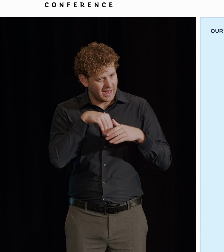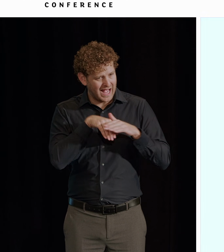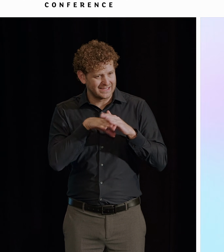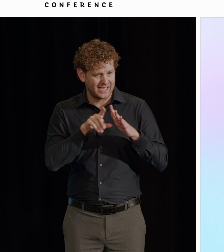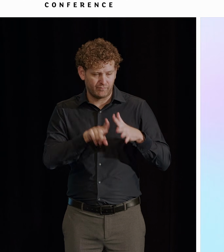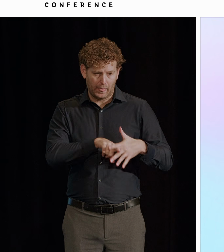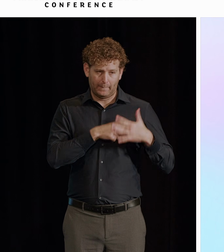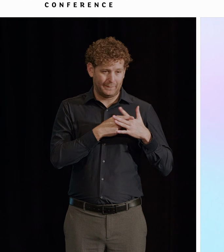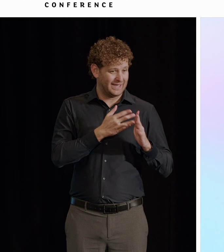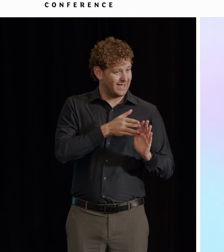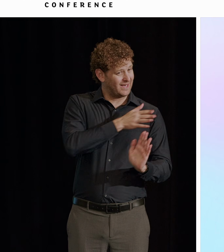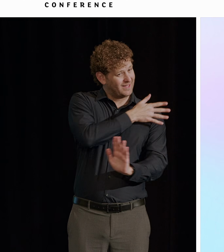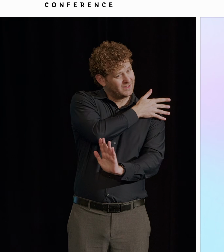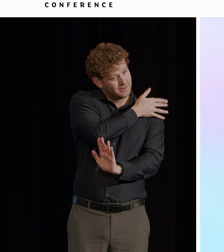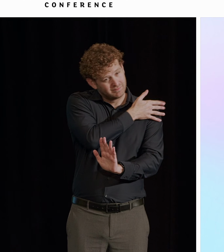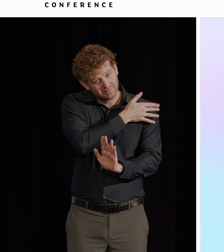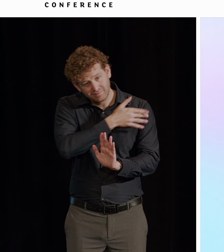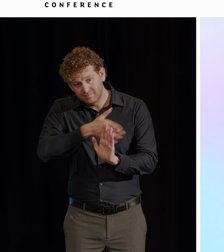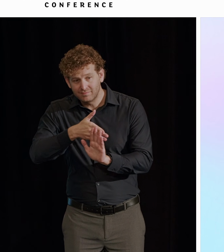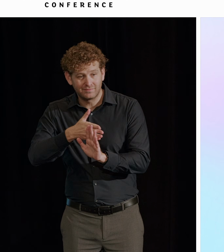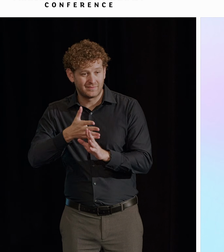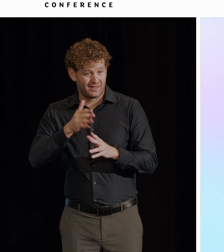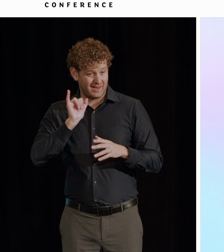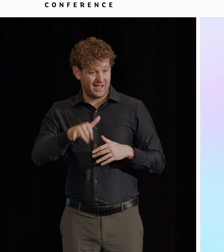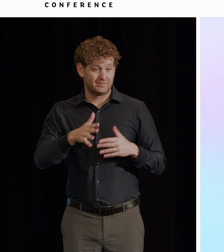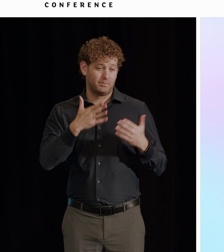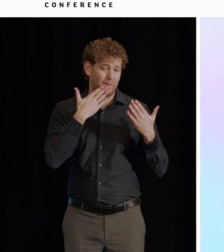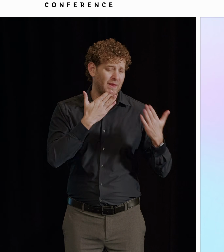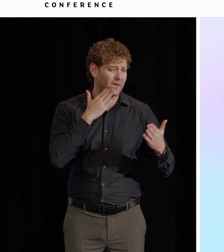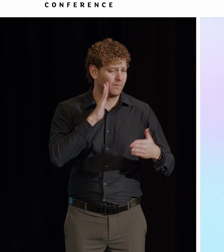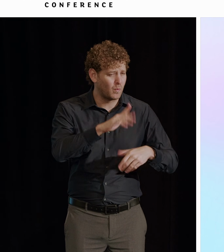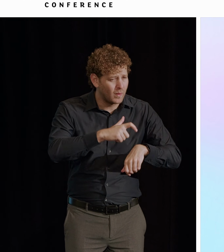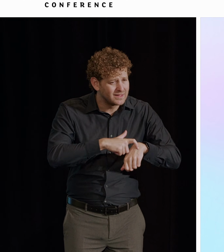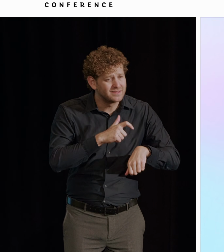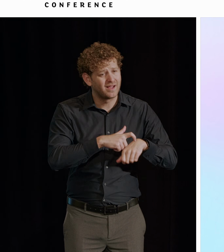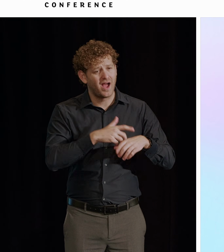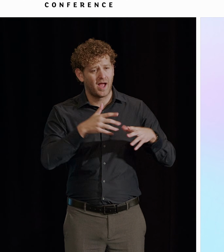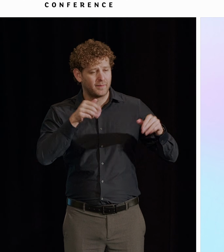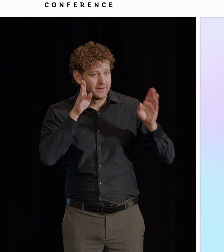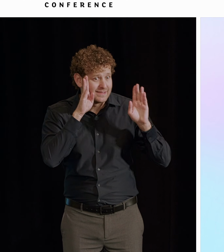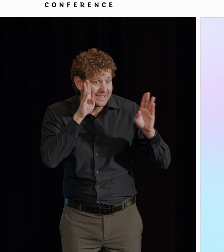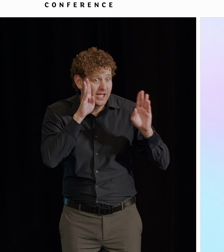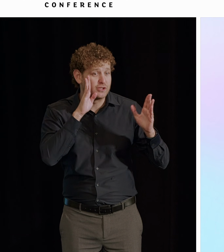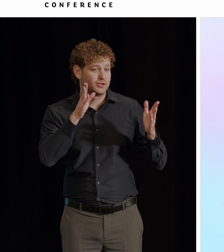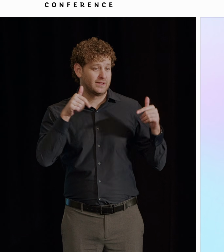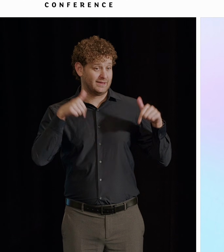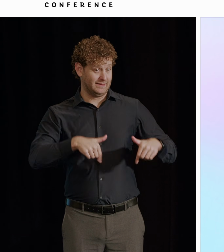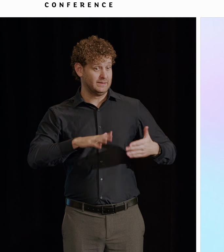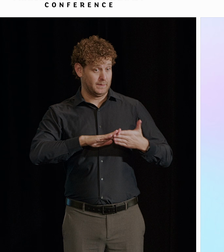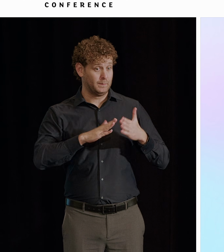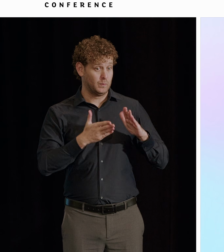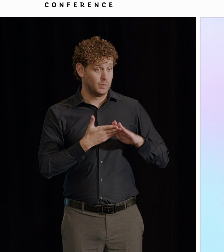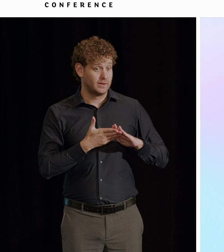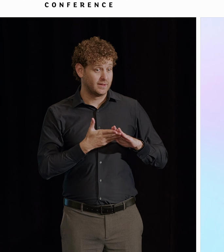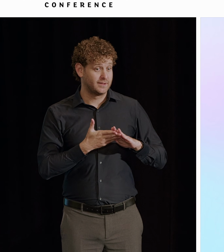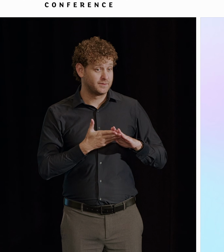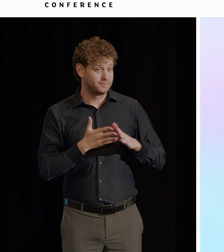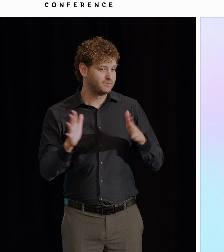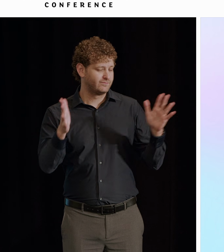Thank you all for your time and engagement. This community drives-- (Audience Applauding)